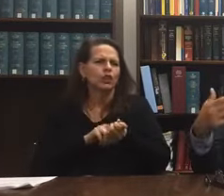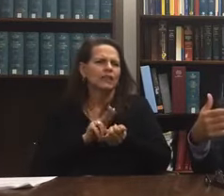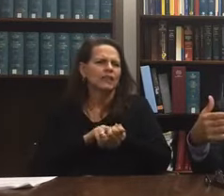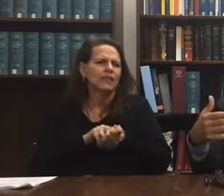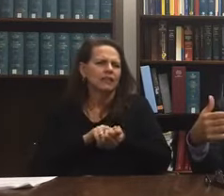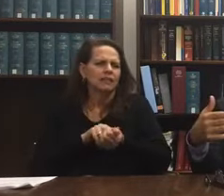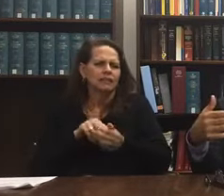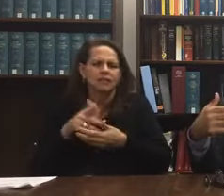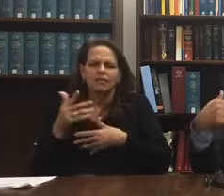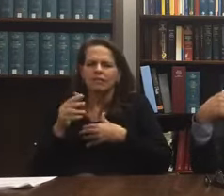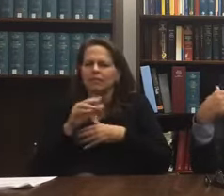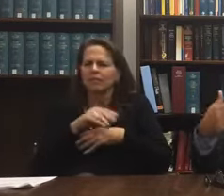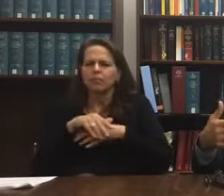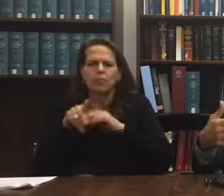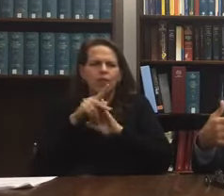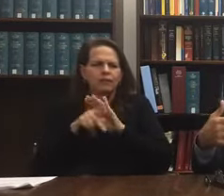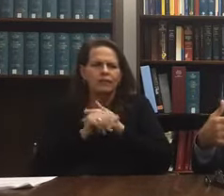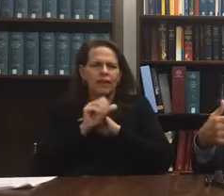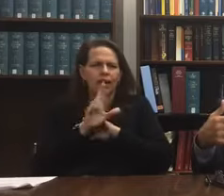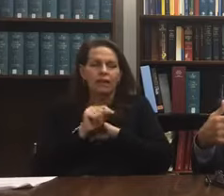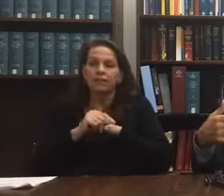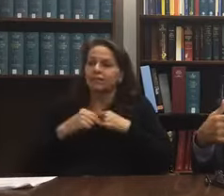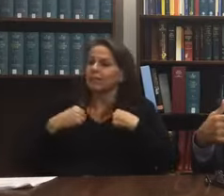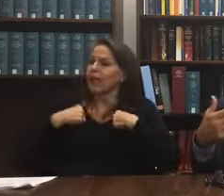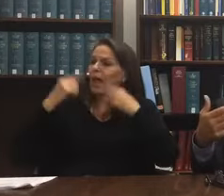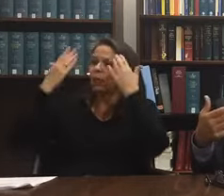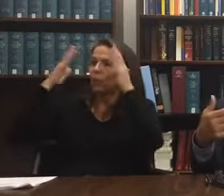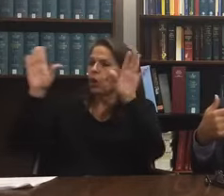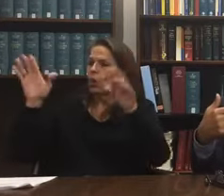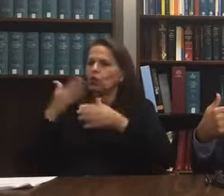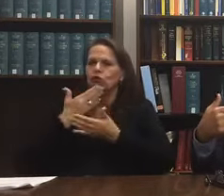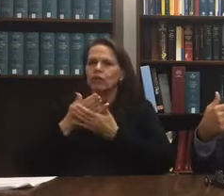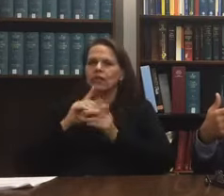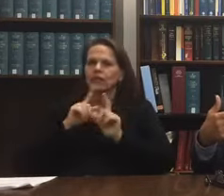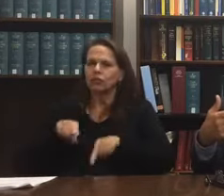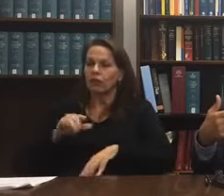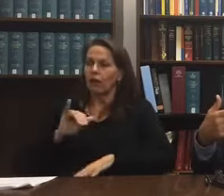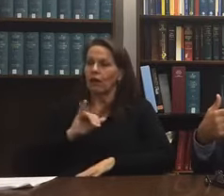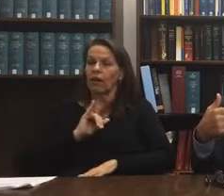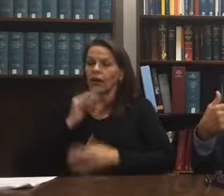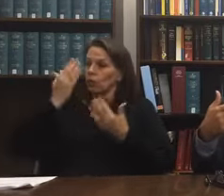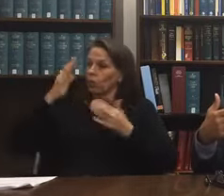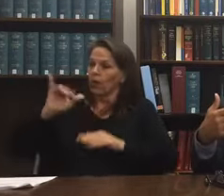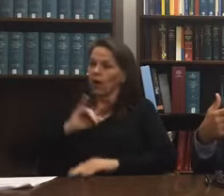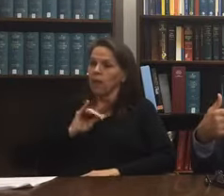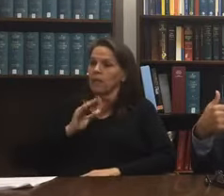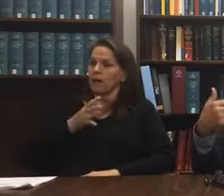say you don't know I don't know is a good answer I'm a parent this is my child the